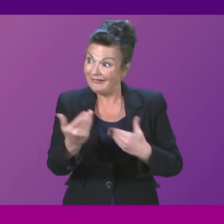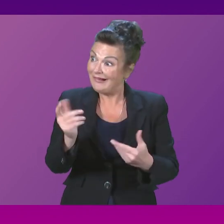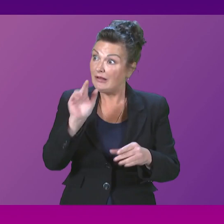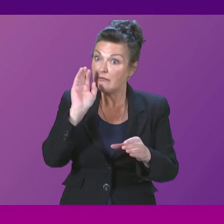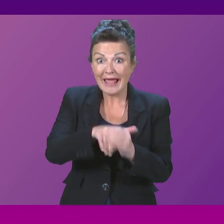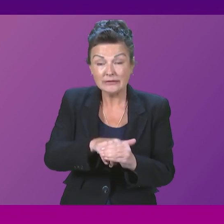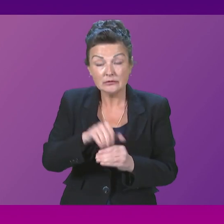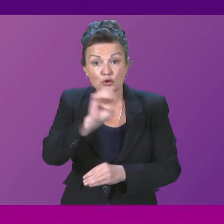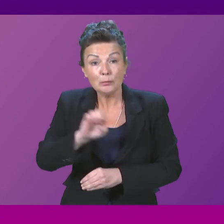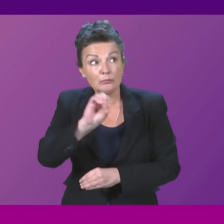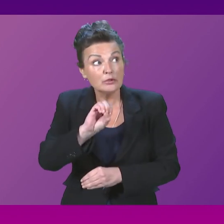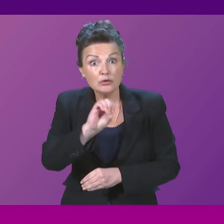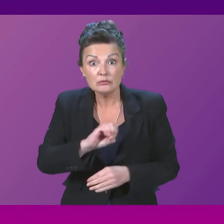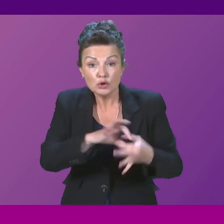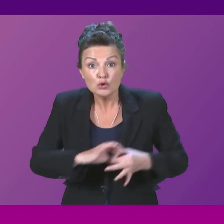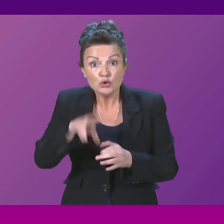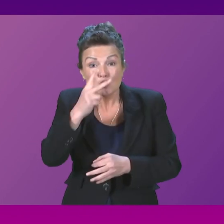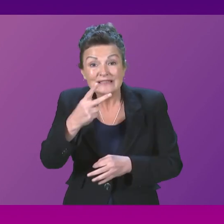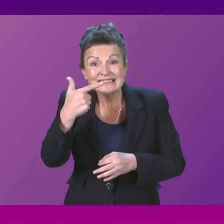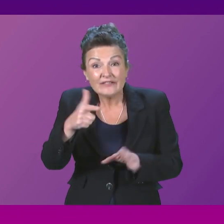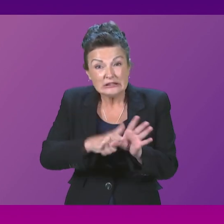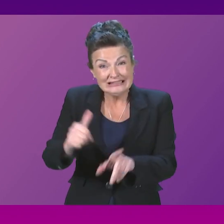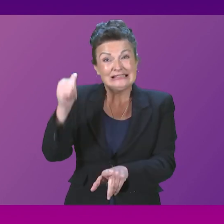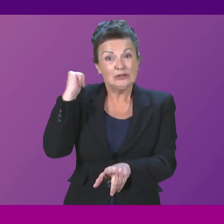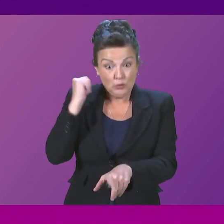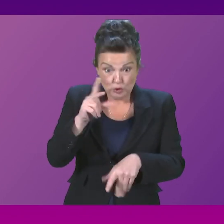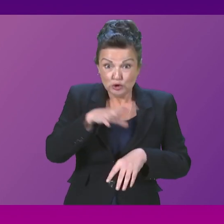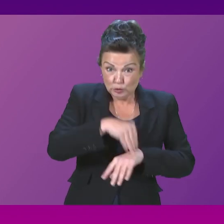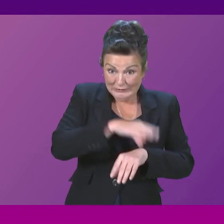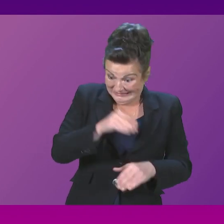Sweden——kind of proving the point that I am making—